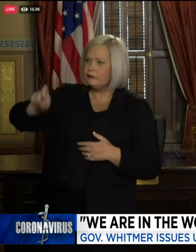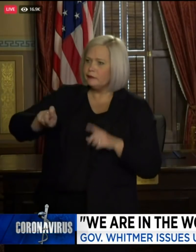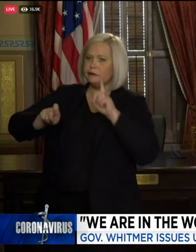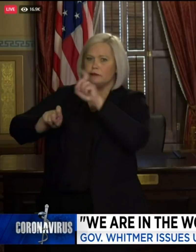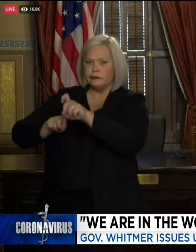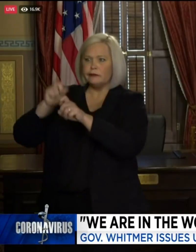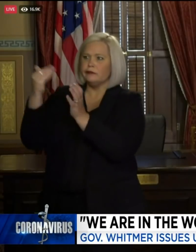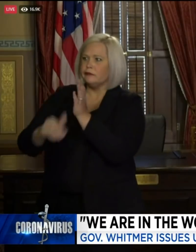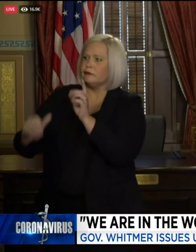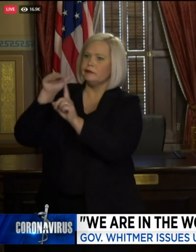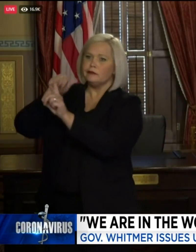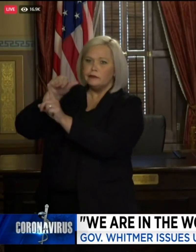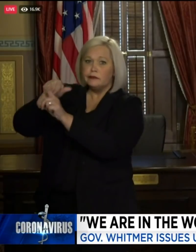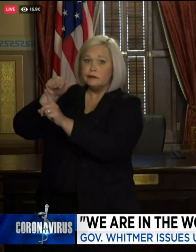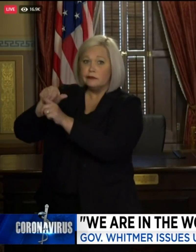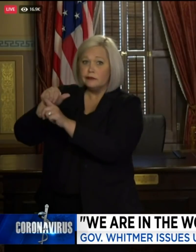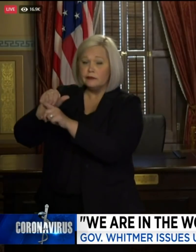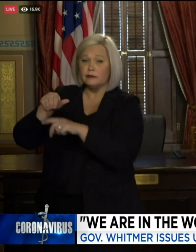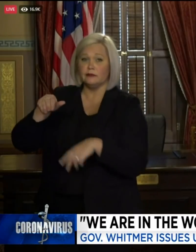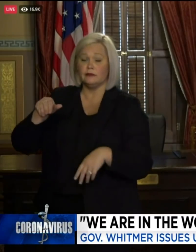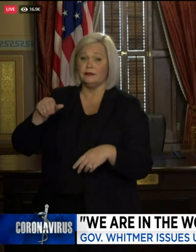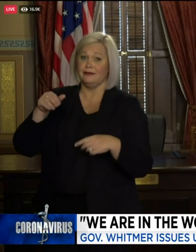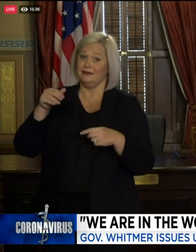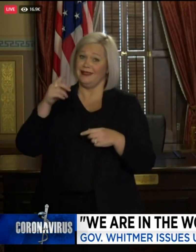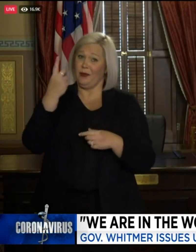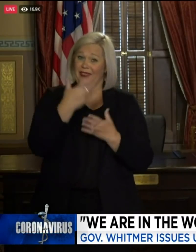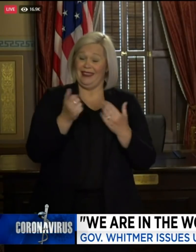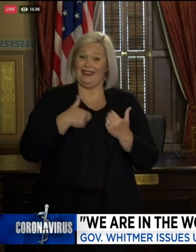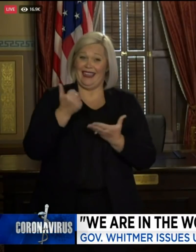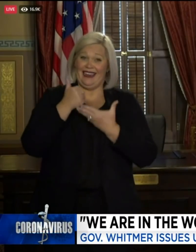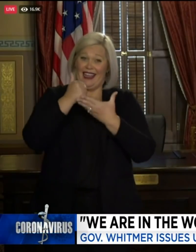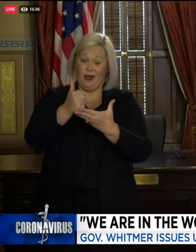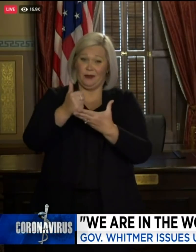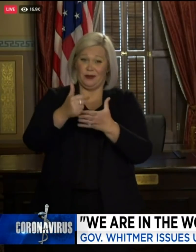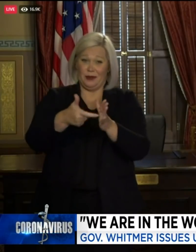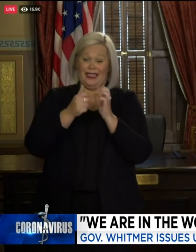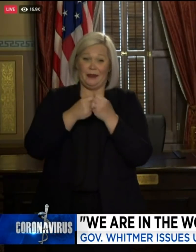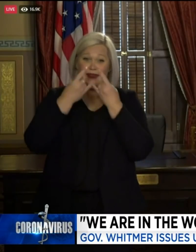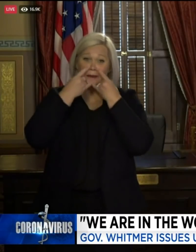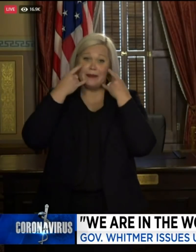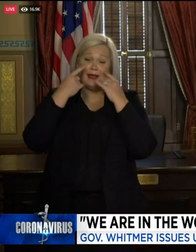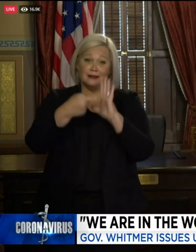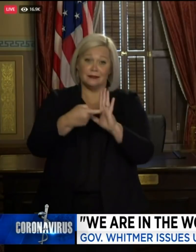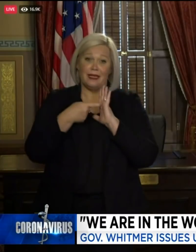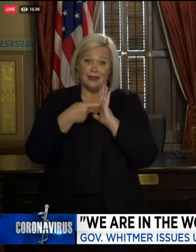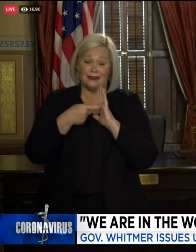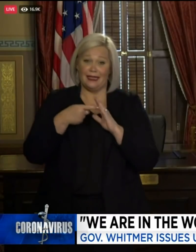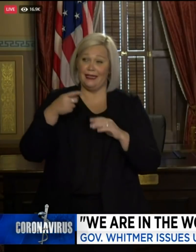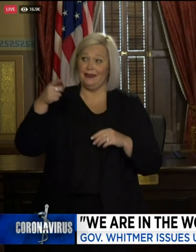THEY HAVE PLANS -- BECAUSE I’VE BEEN ASKING AND THE ONE GREAT TOOL THAT WE KNOW MAKES A